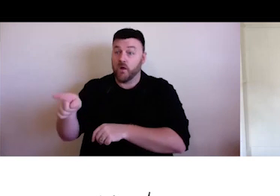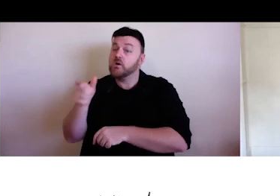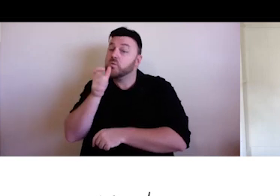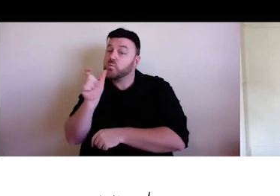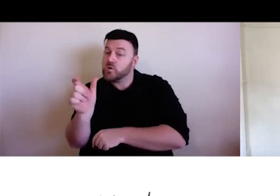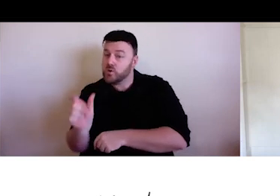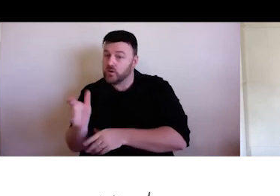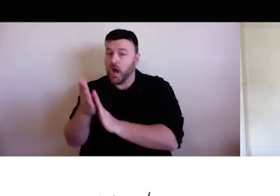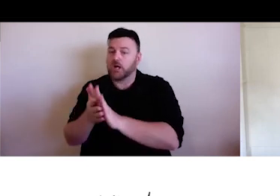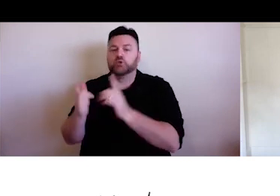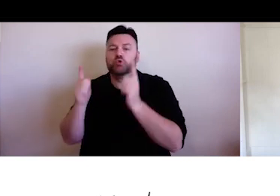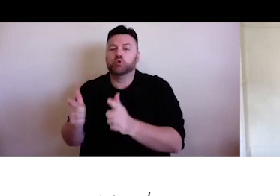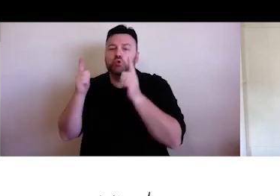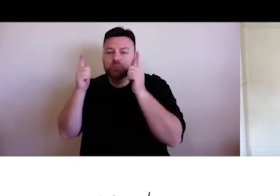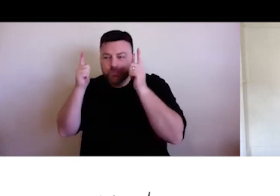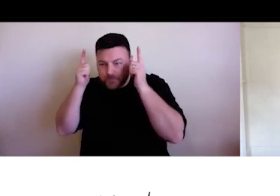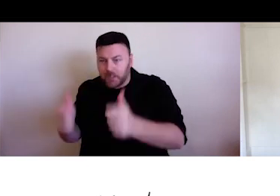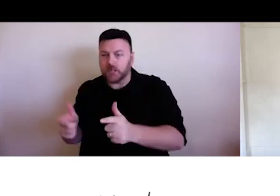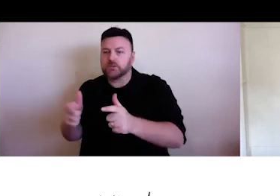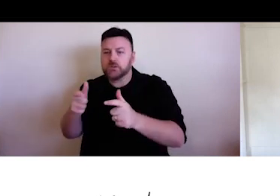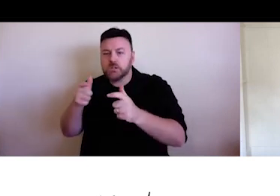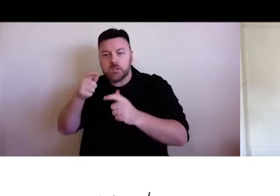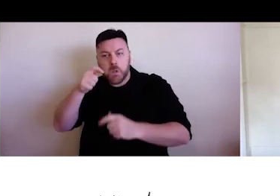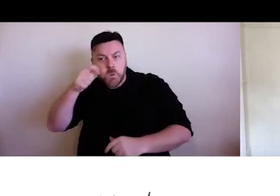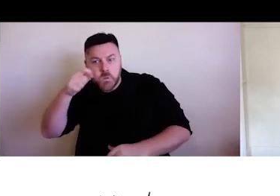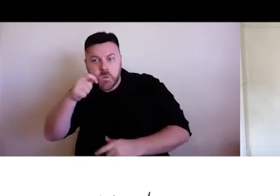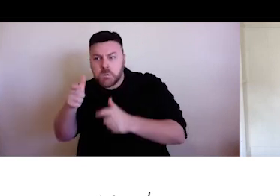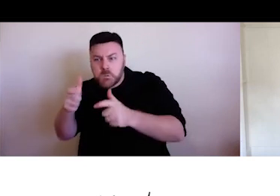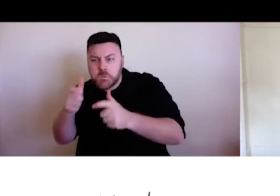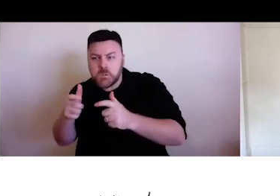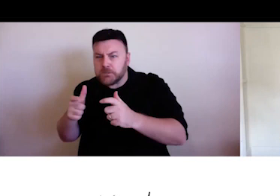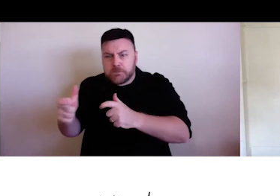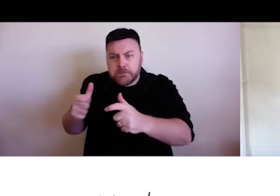management, too much keeping things the way they are you have a